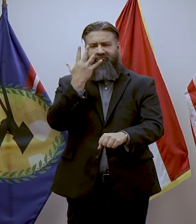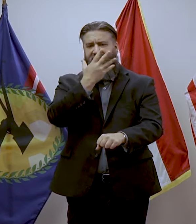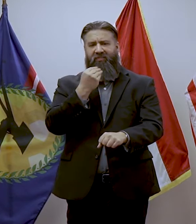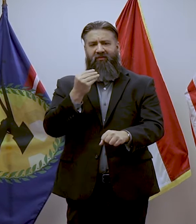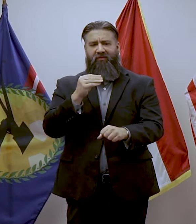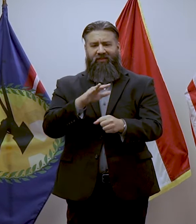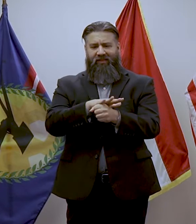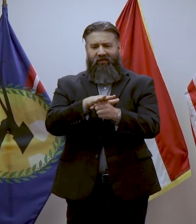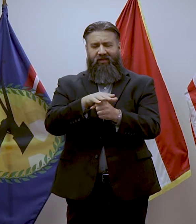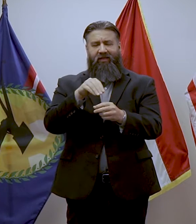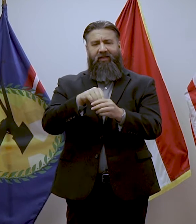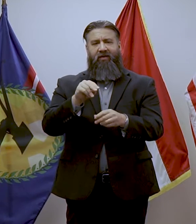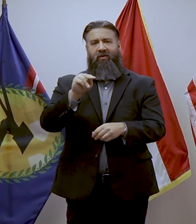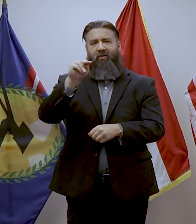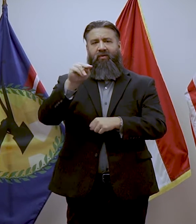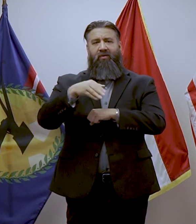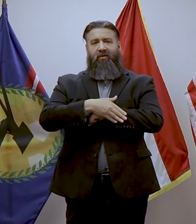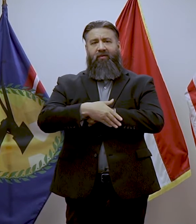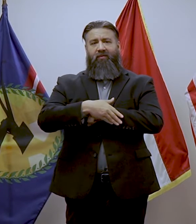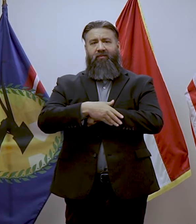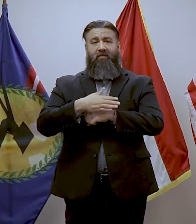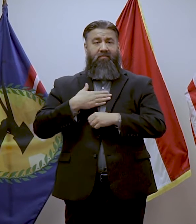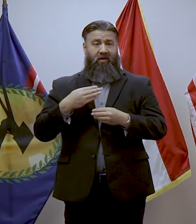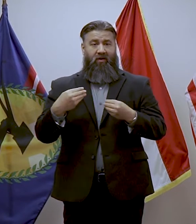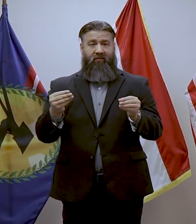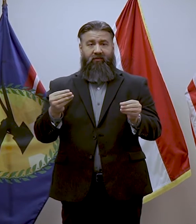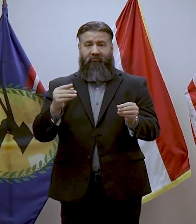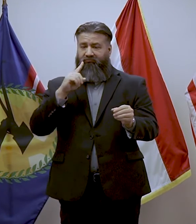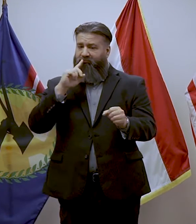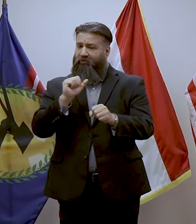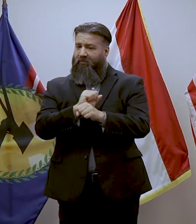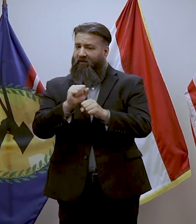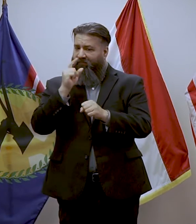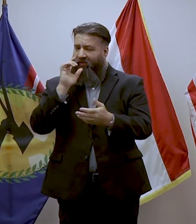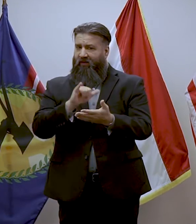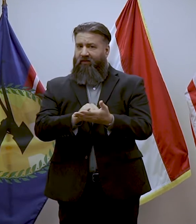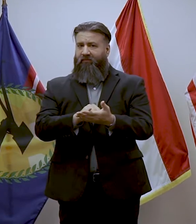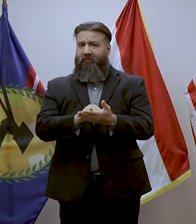My office is committed to this project, as is Councilwoman Shalonda Webb